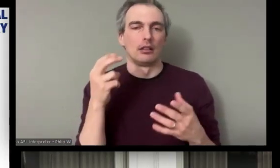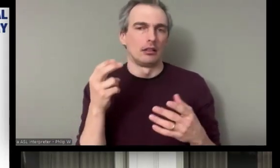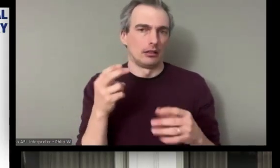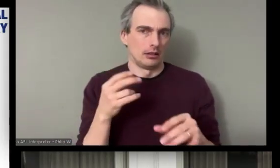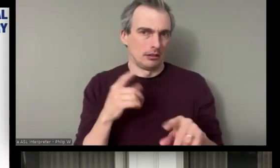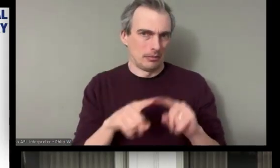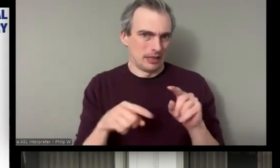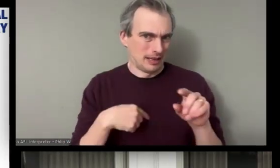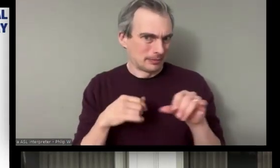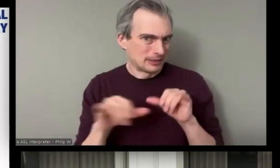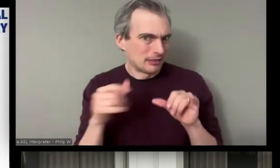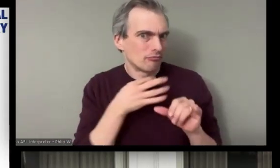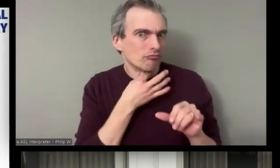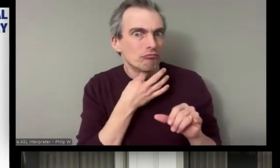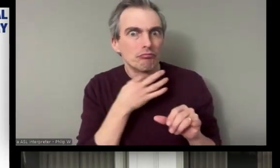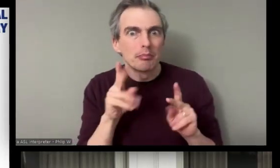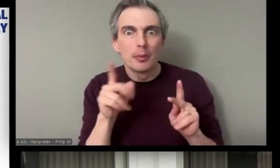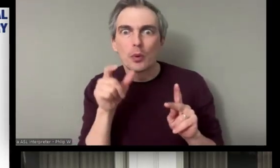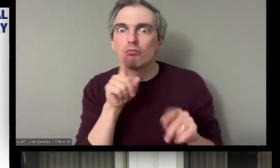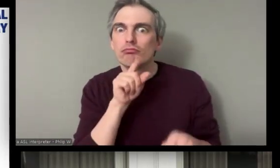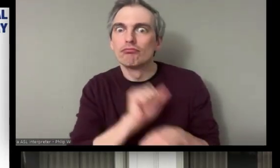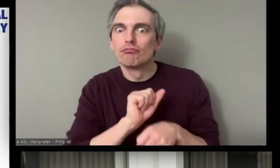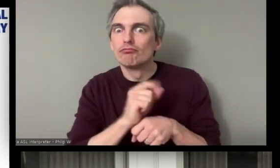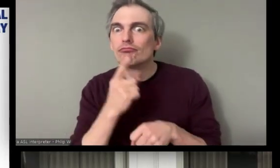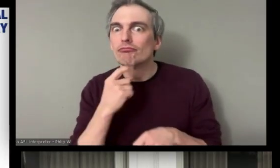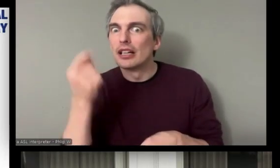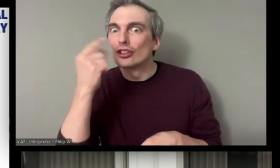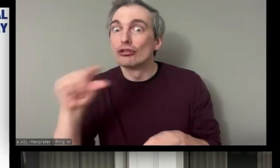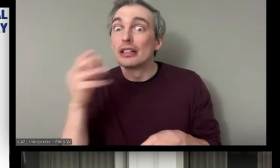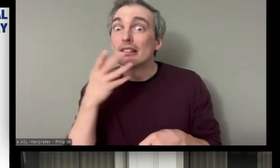red-green colorblind, if turning on that setting can automatically